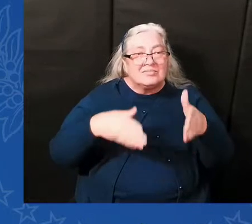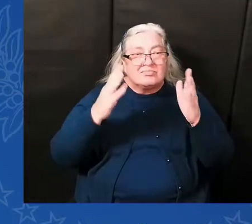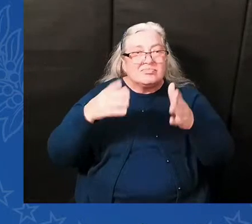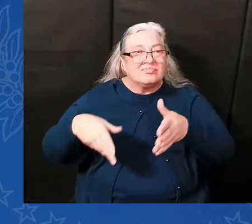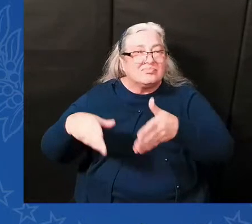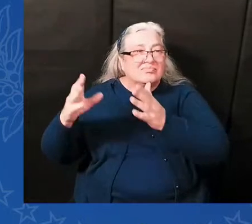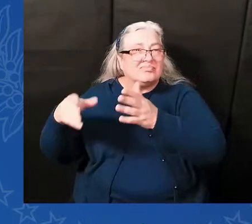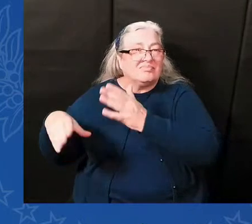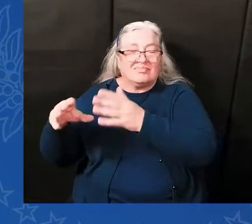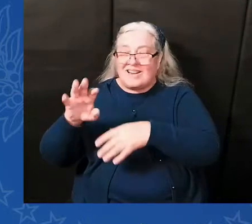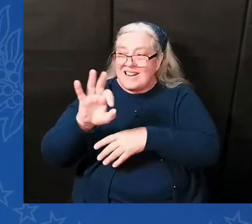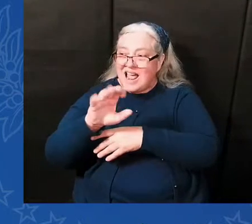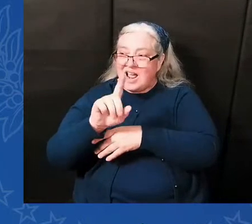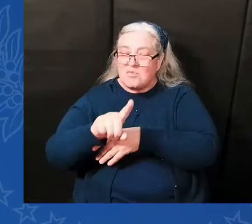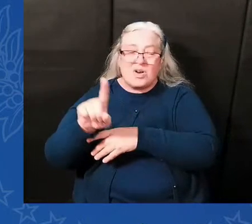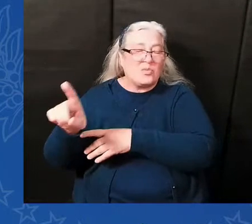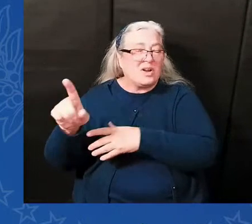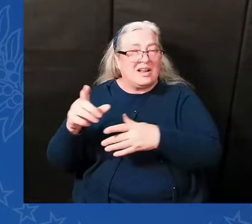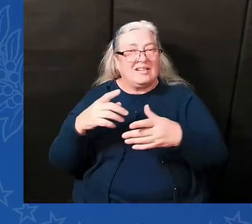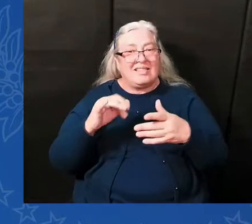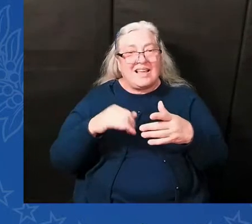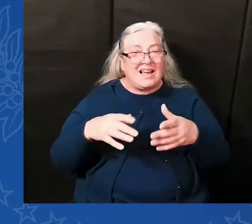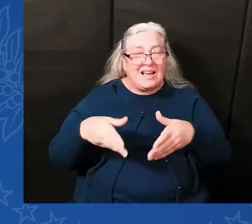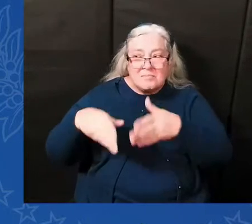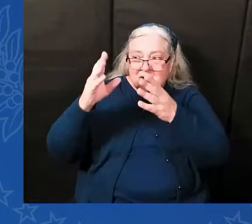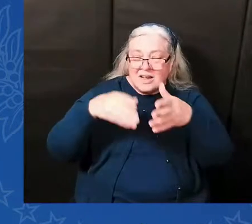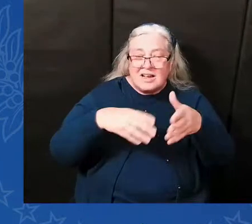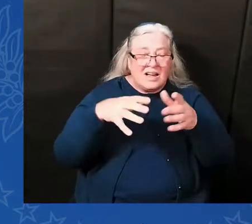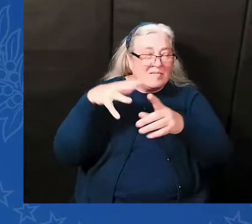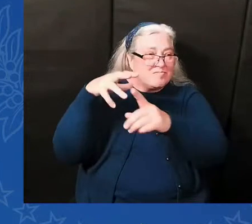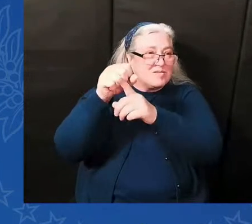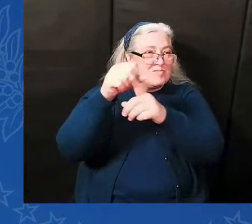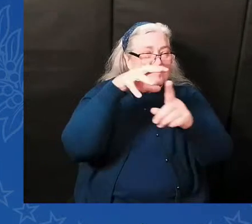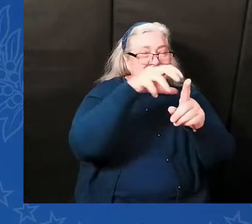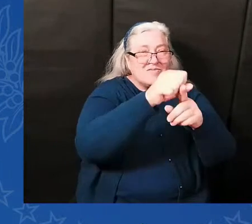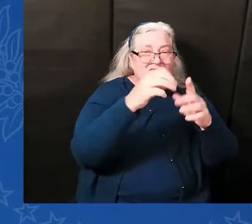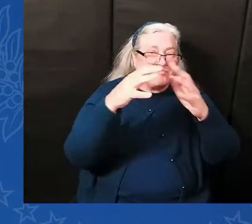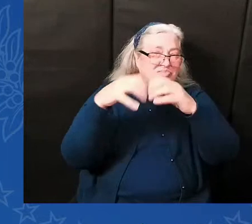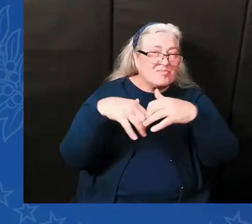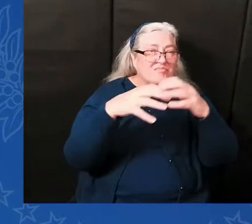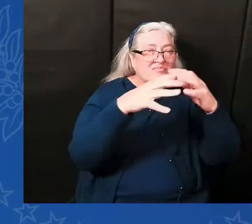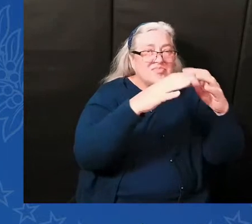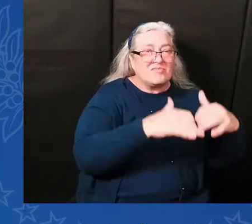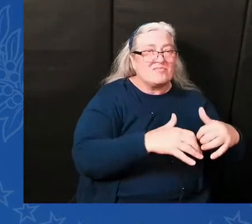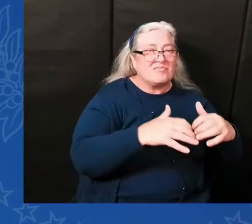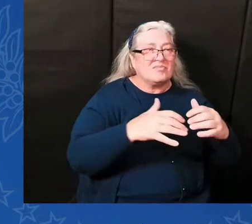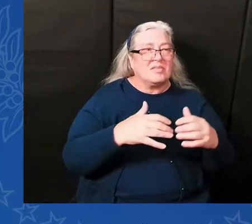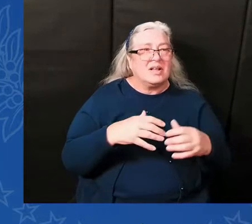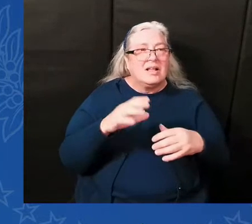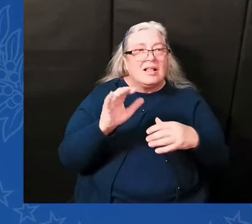My budget includes $1.7 billion for my Cancer Moonshot -- to keep part --